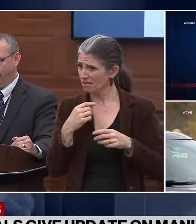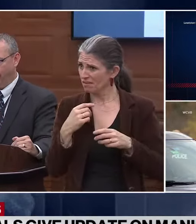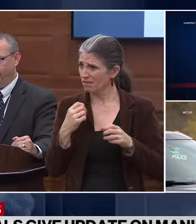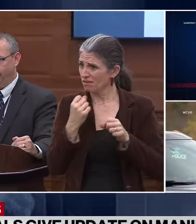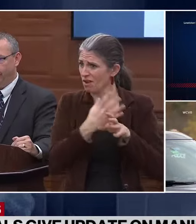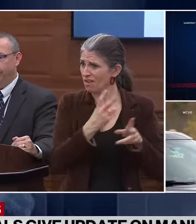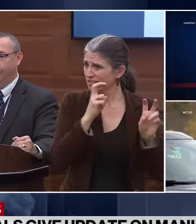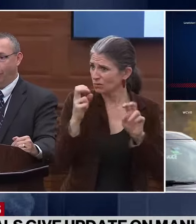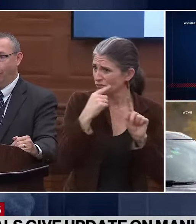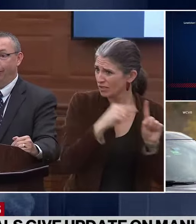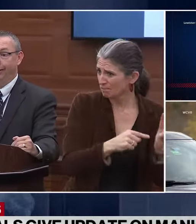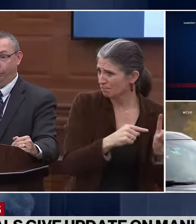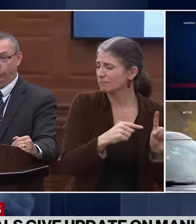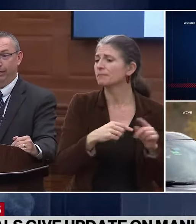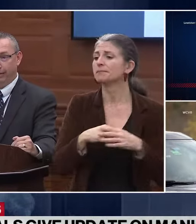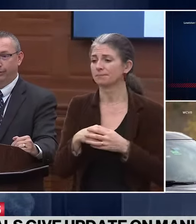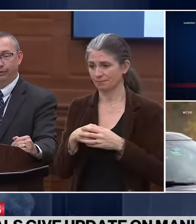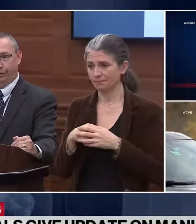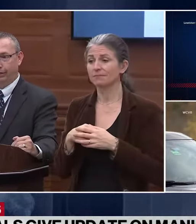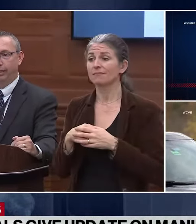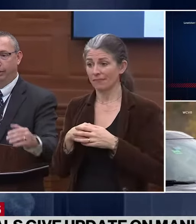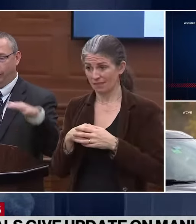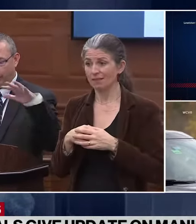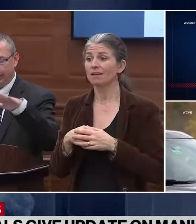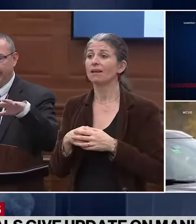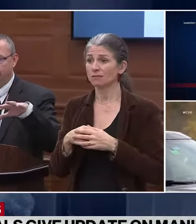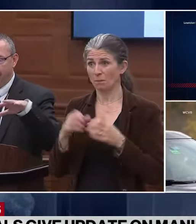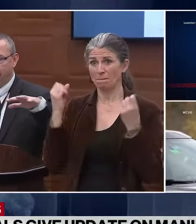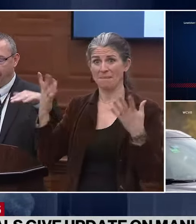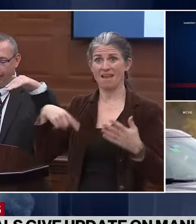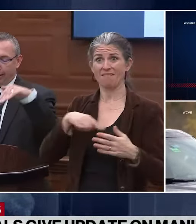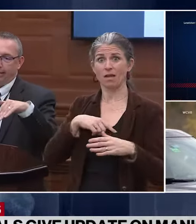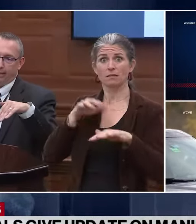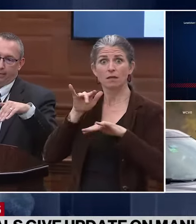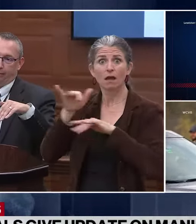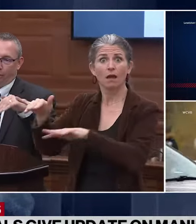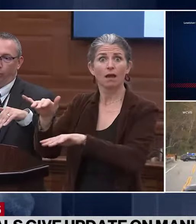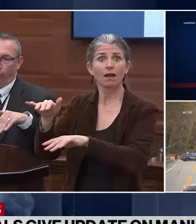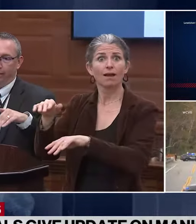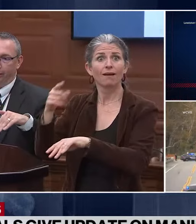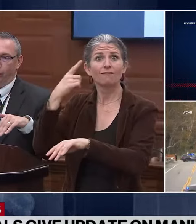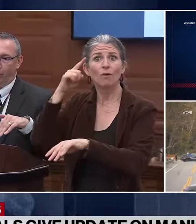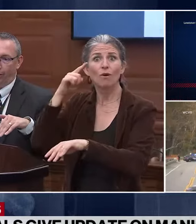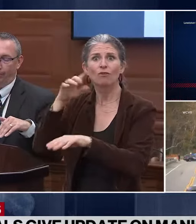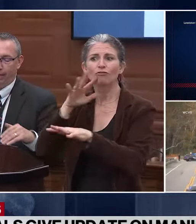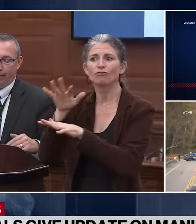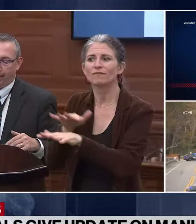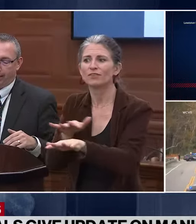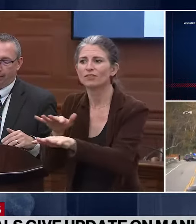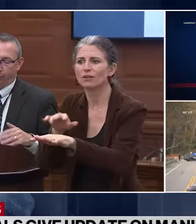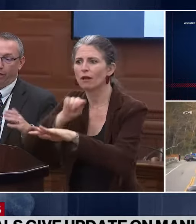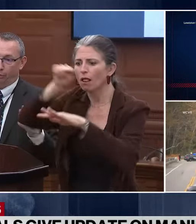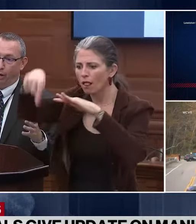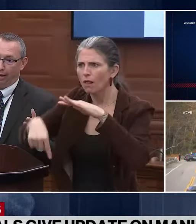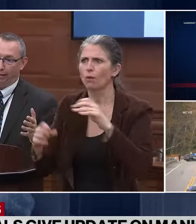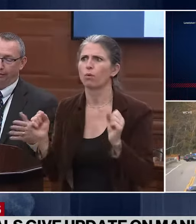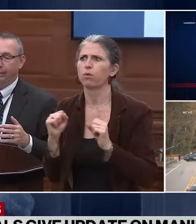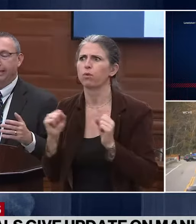YEAH. SO I THINK THAT GOES IN TWO DIFFERENT DIRECTIONS. RIGHT. WE CERTAINLY HAVE A LOT OF RESOURCES IN FOR THE RIVER TOMORROW BECAUSE IT WOULD